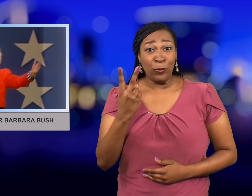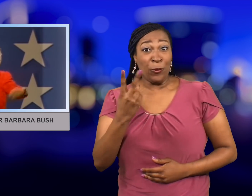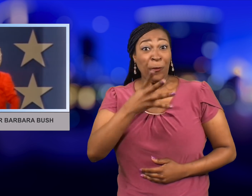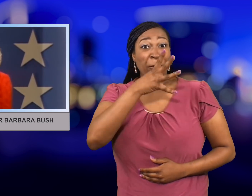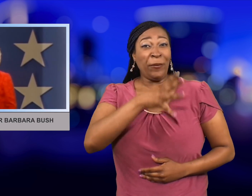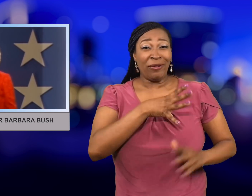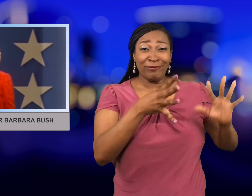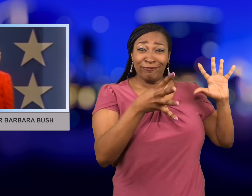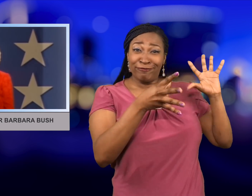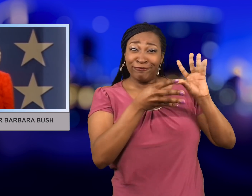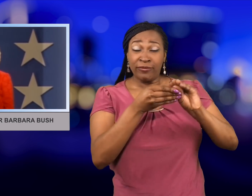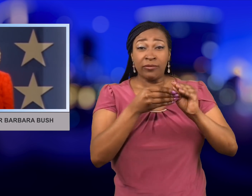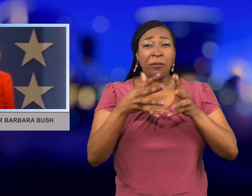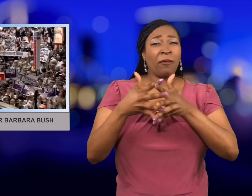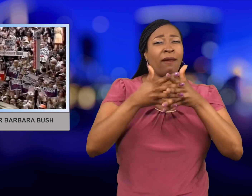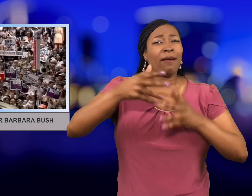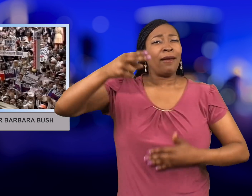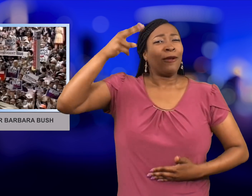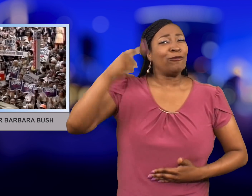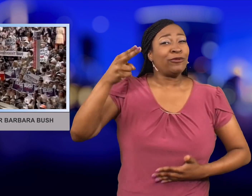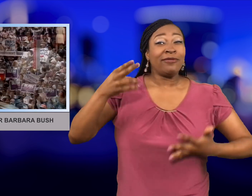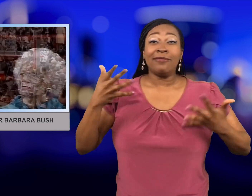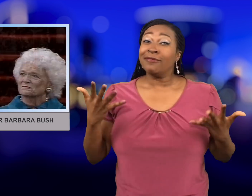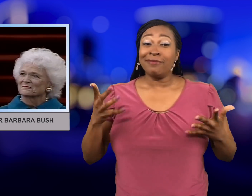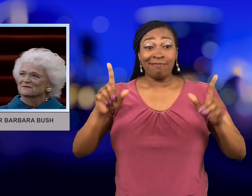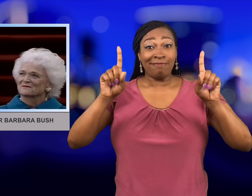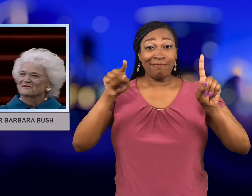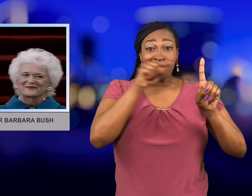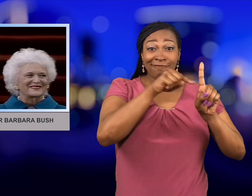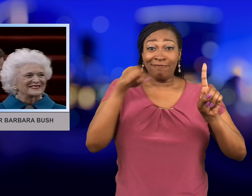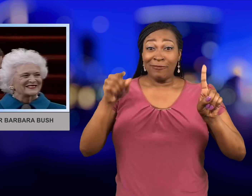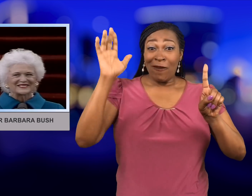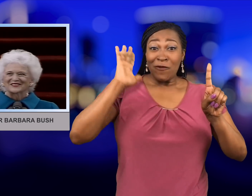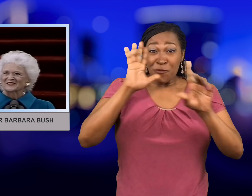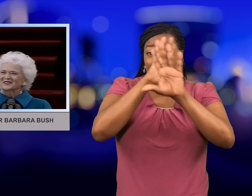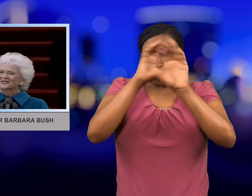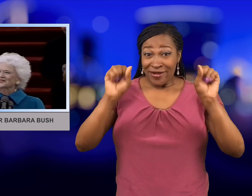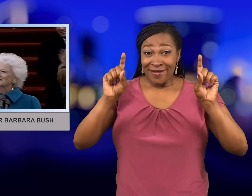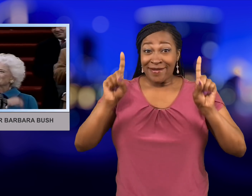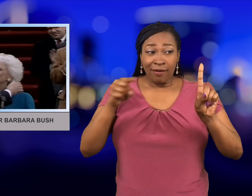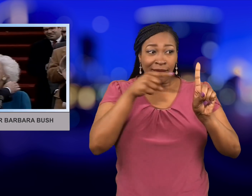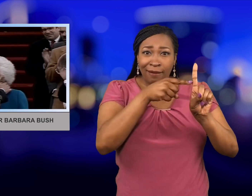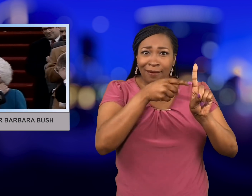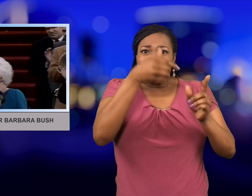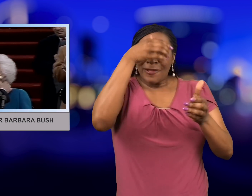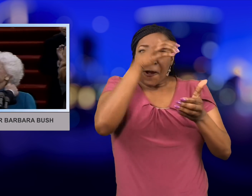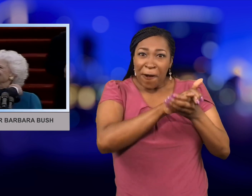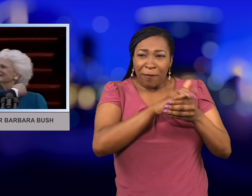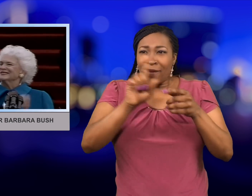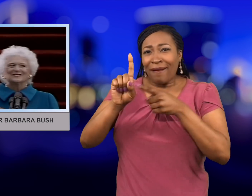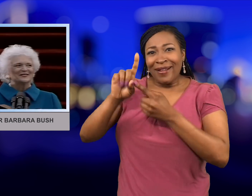She was one of only two women in American history to be both a wife and mother of a